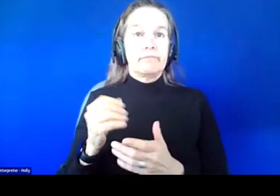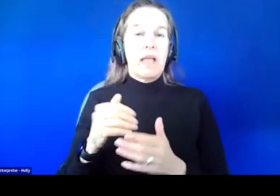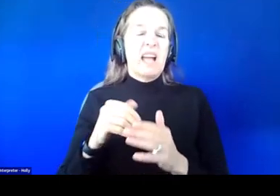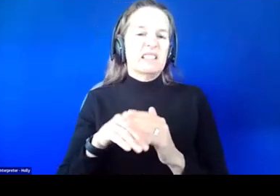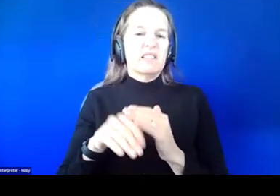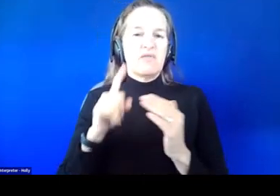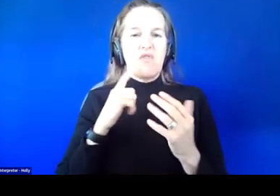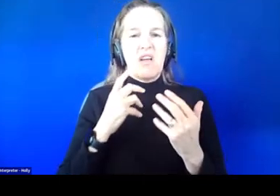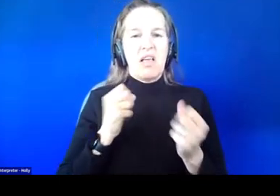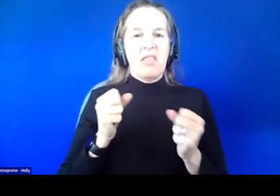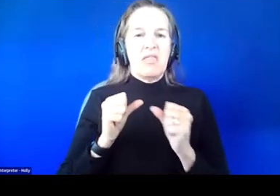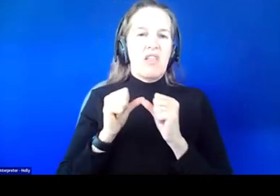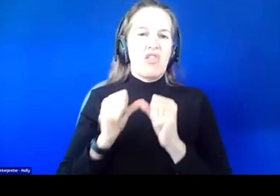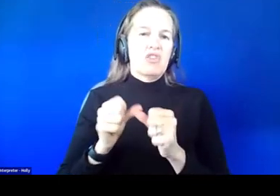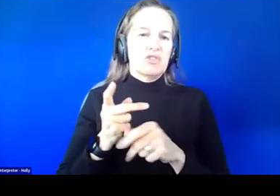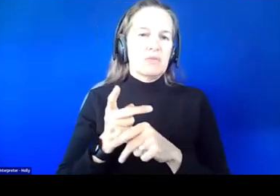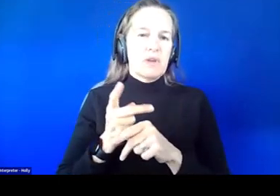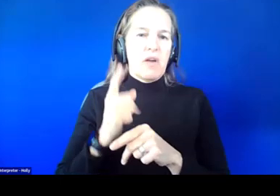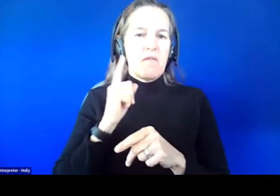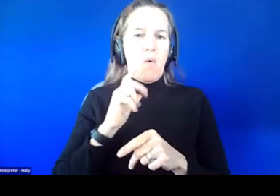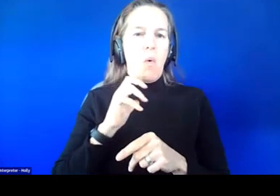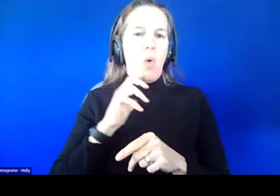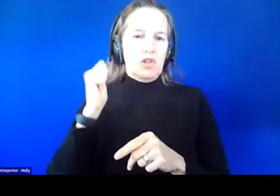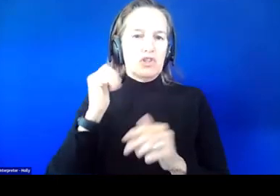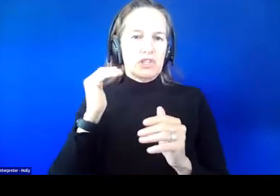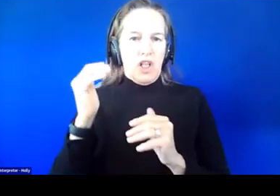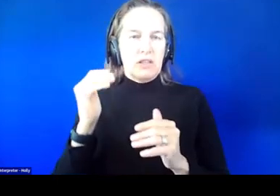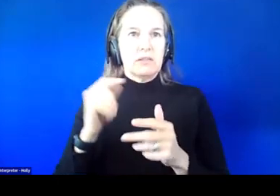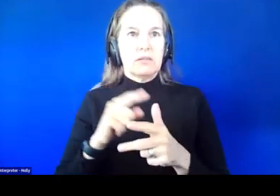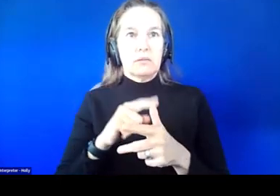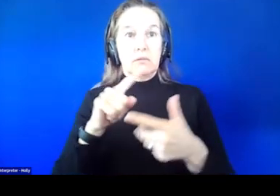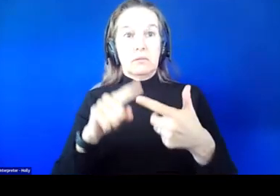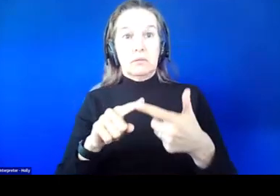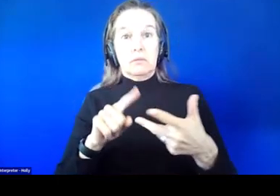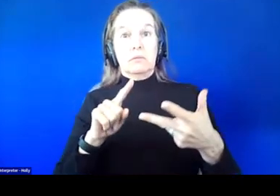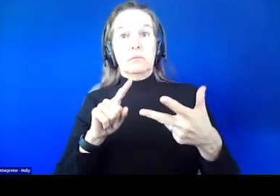care for older adults, as well as some other Medicaid